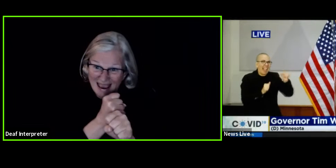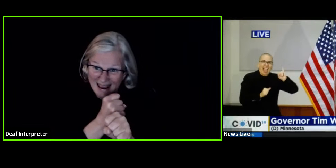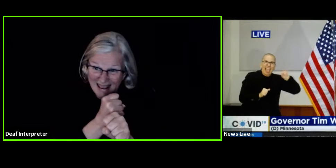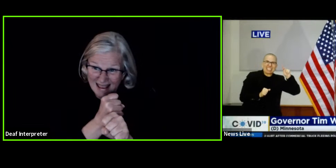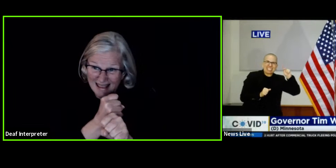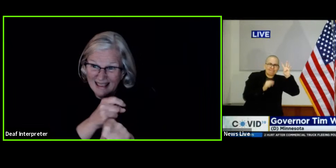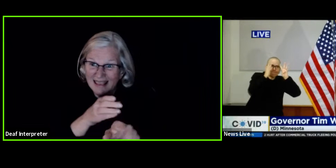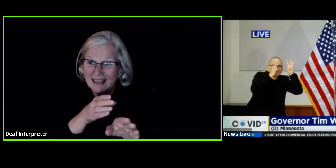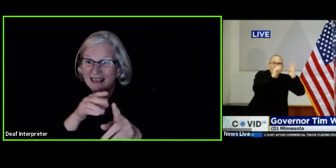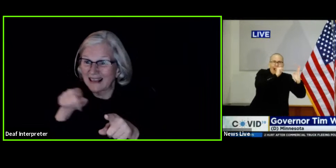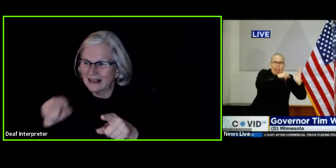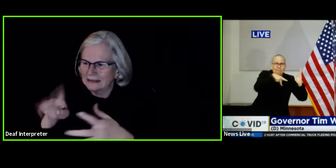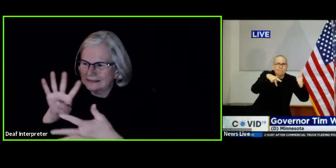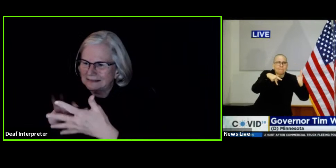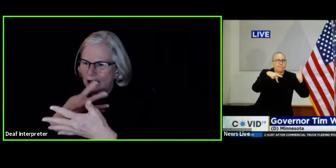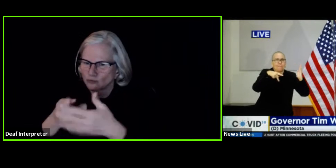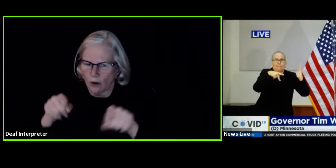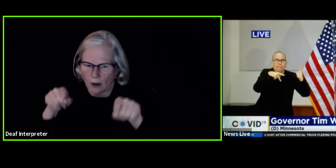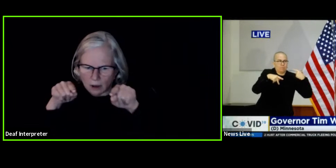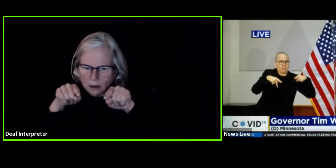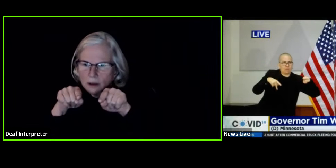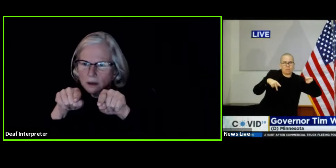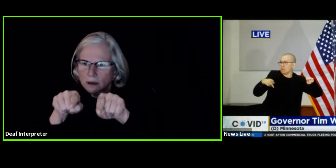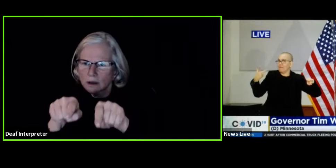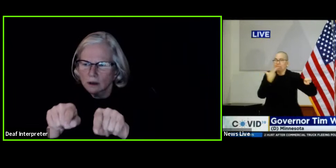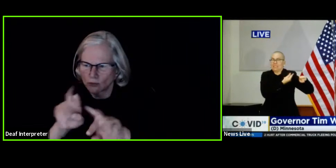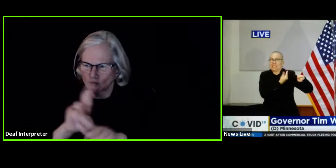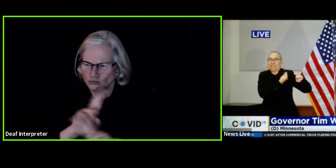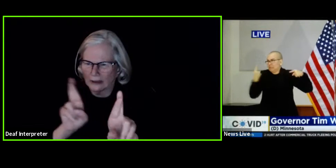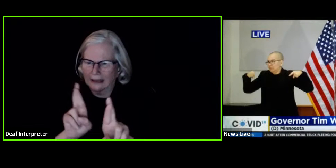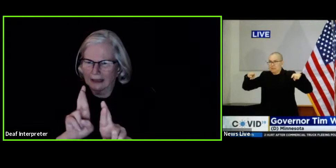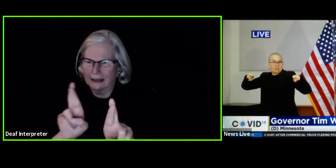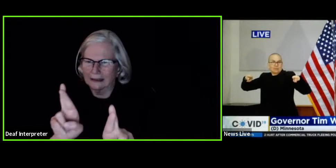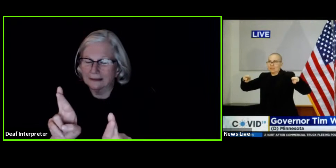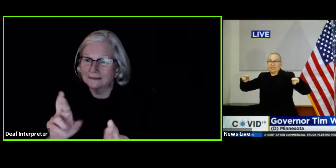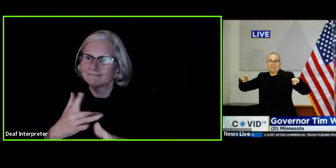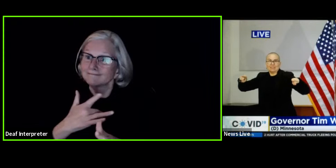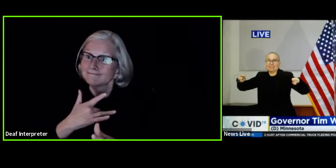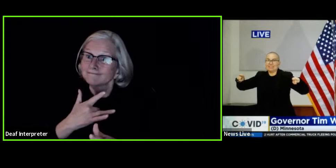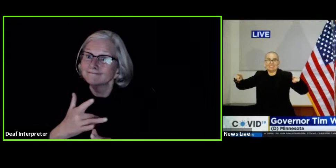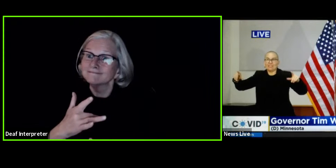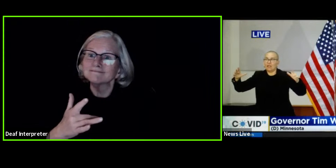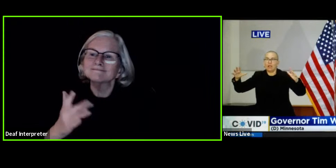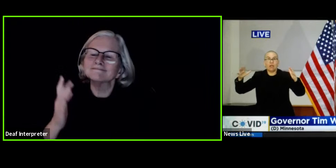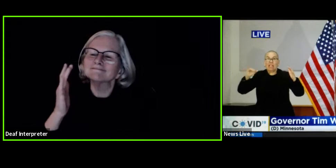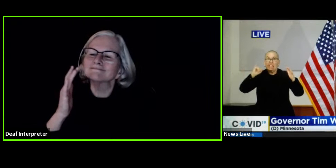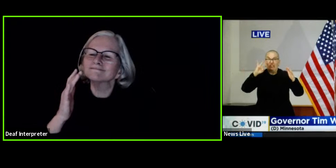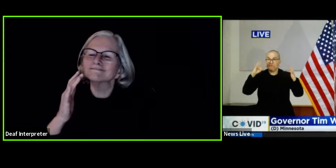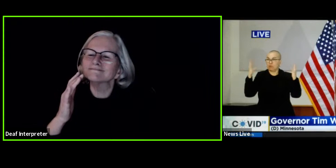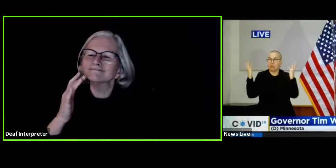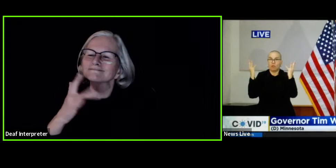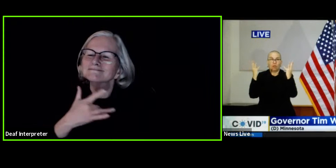ALL THIS AND ONCE EVERYTHING WAS DONE AND THEY WERE IMPROVED.